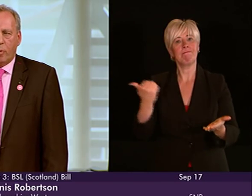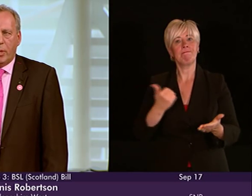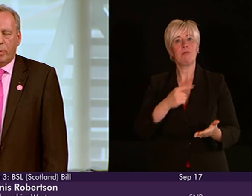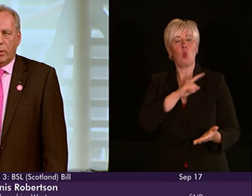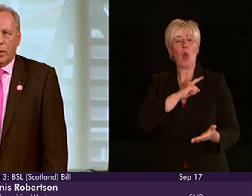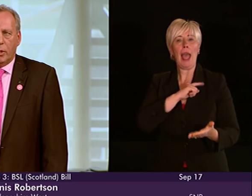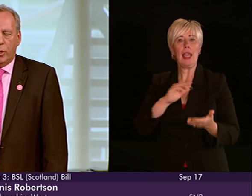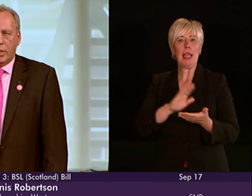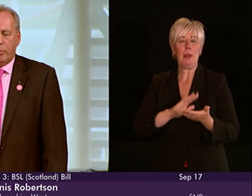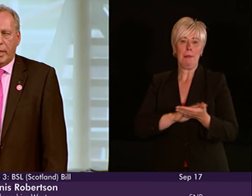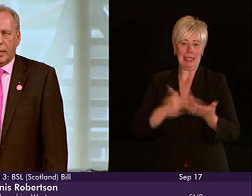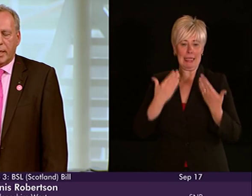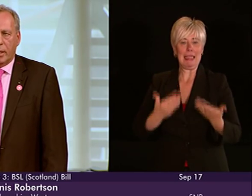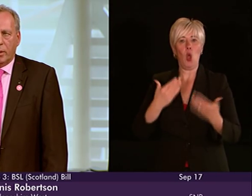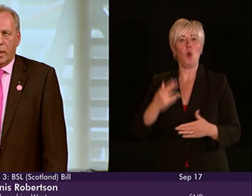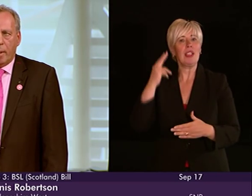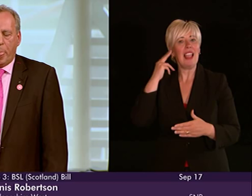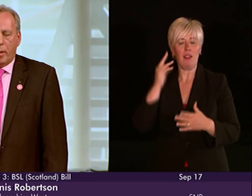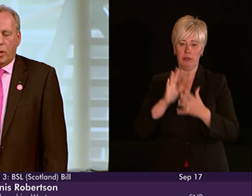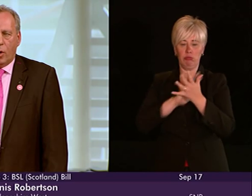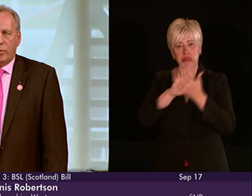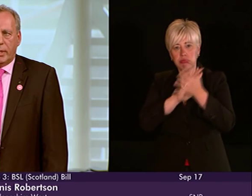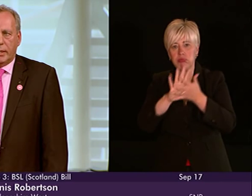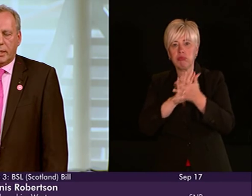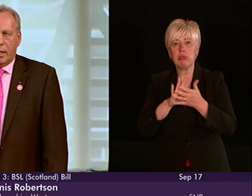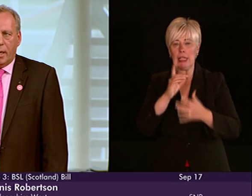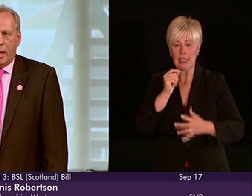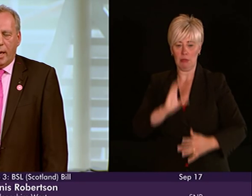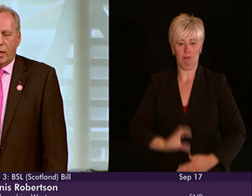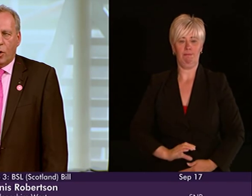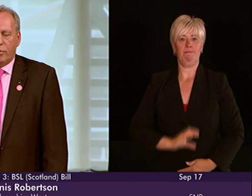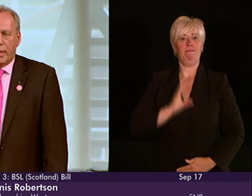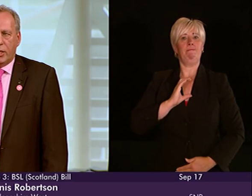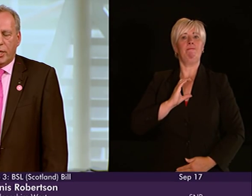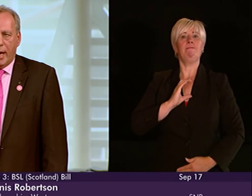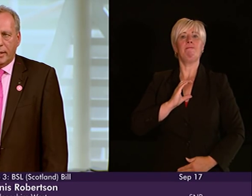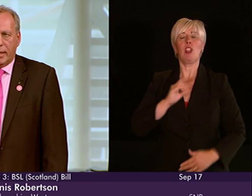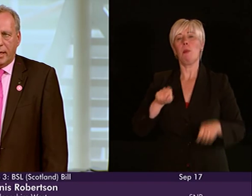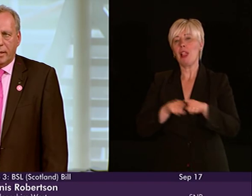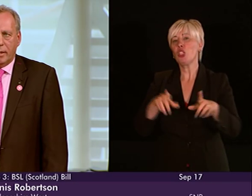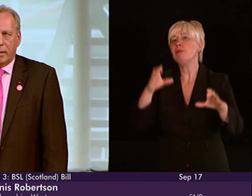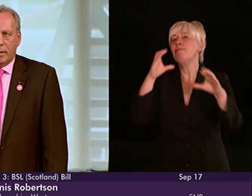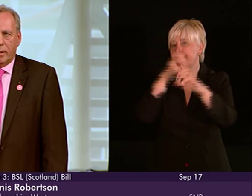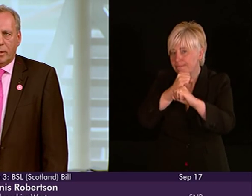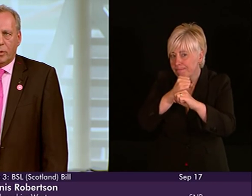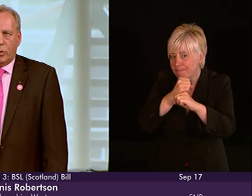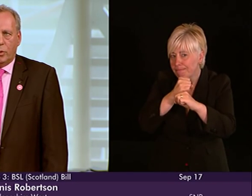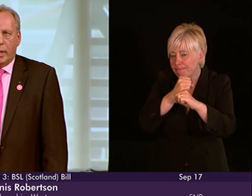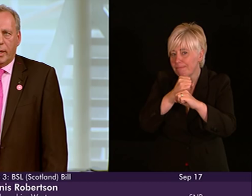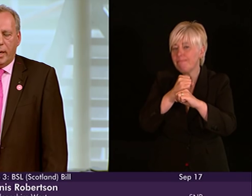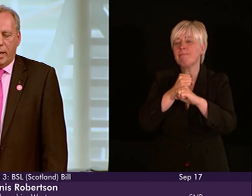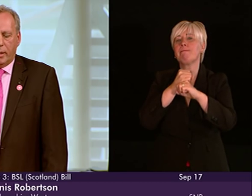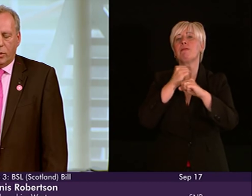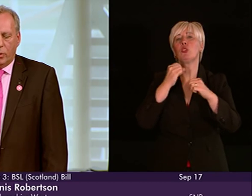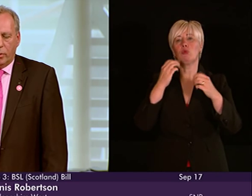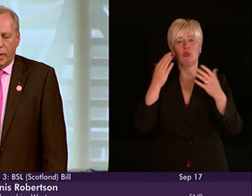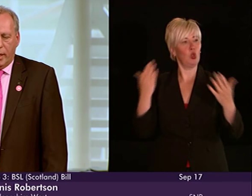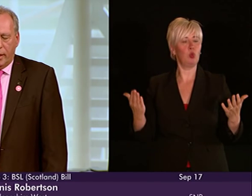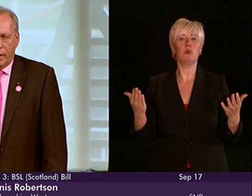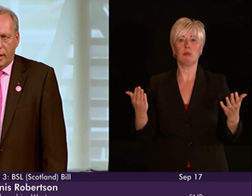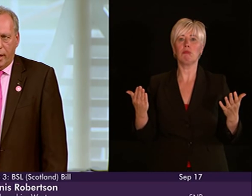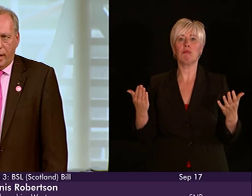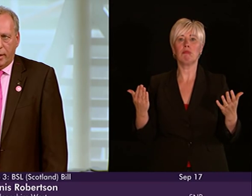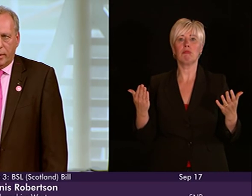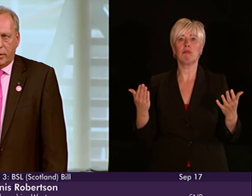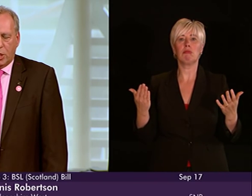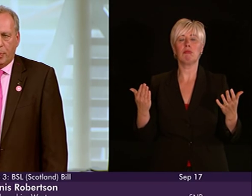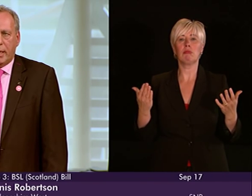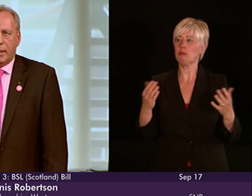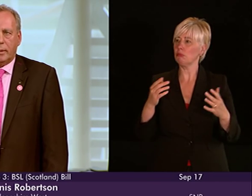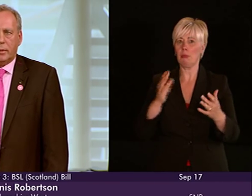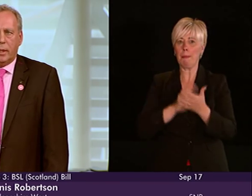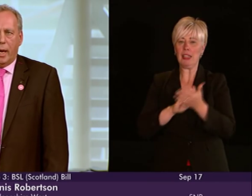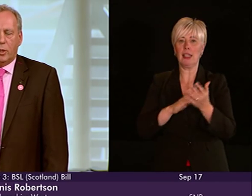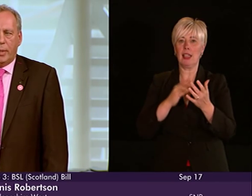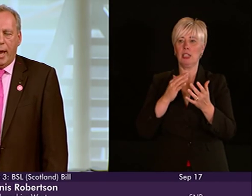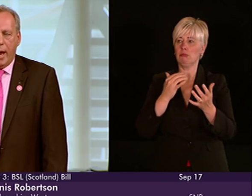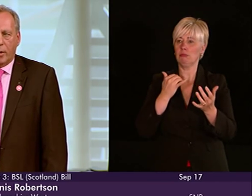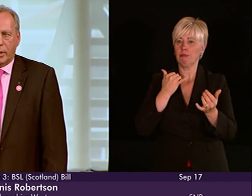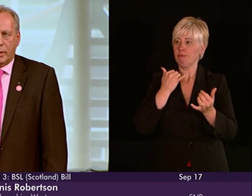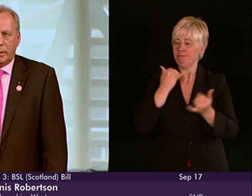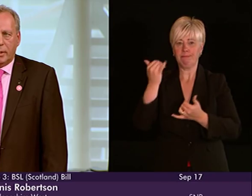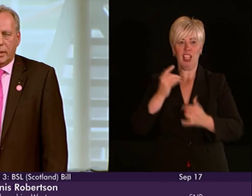it gives people who use BSL the confidence and the confidentiality to speak and be heard